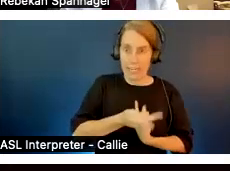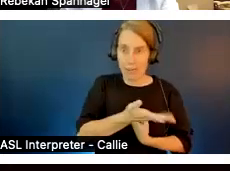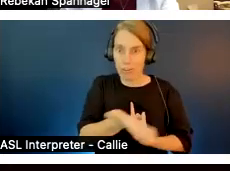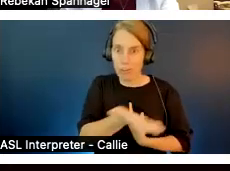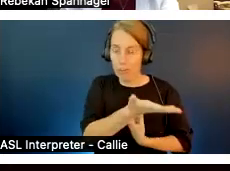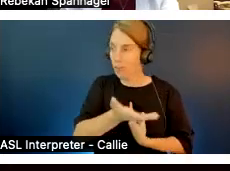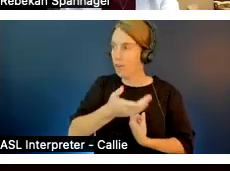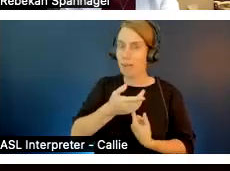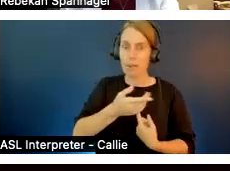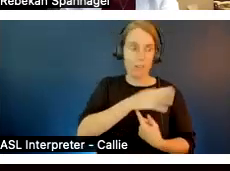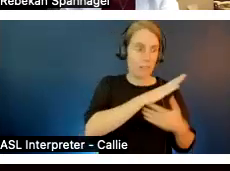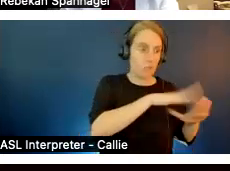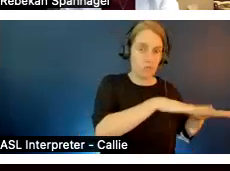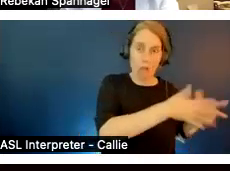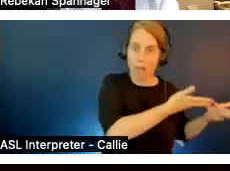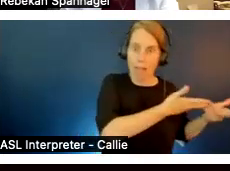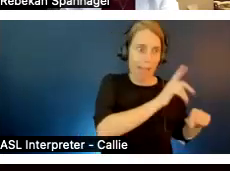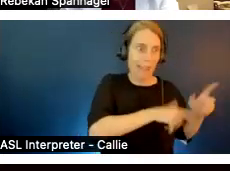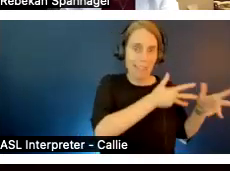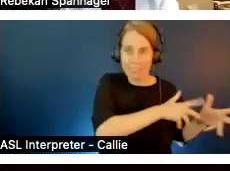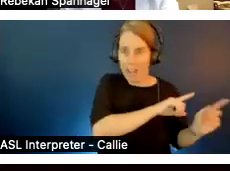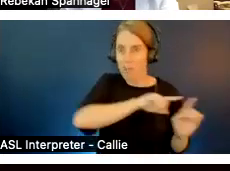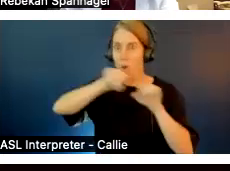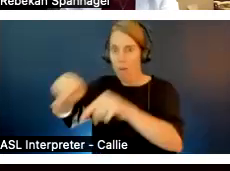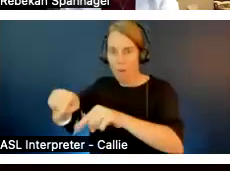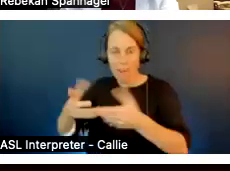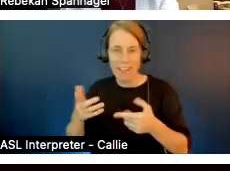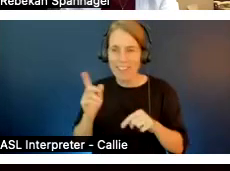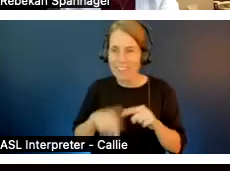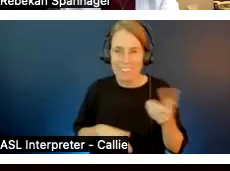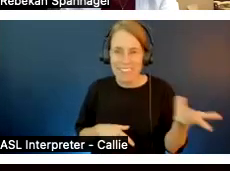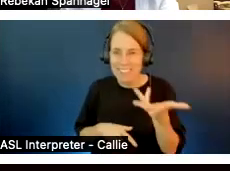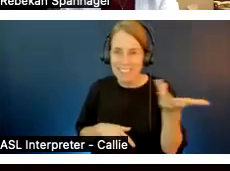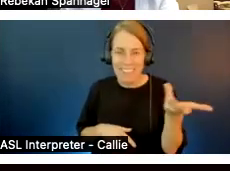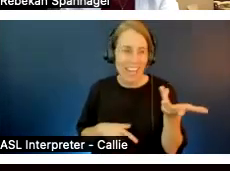your family member and you literally cannot put them into the car and take them to columbia